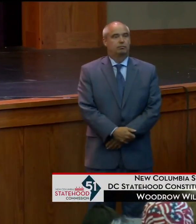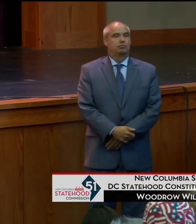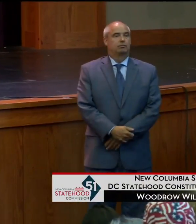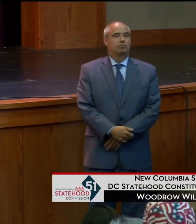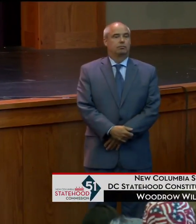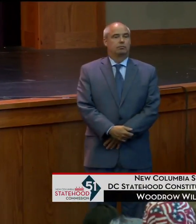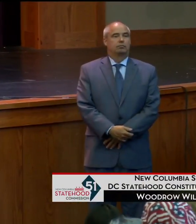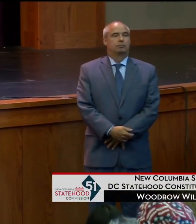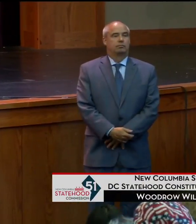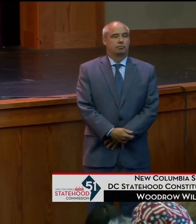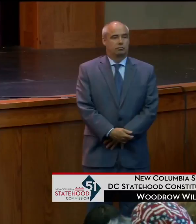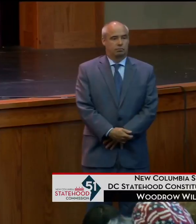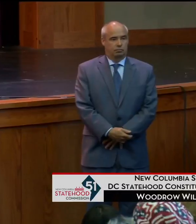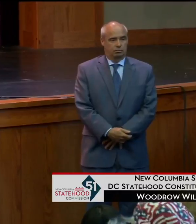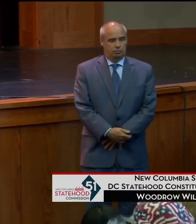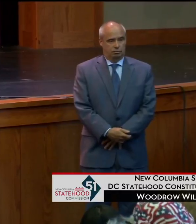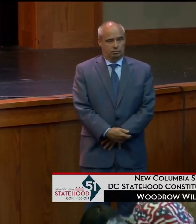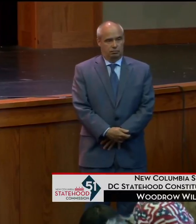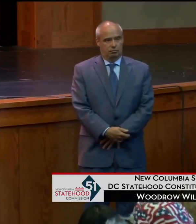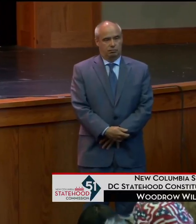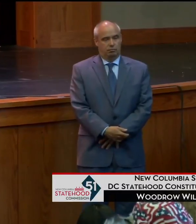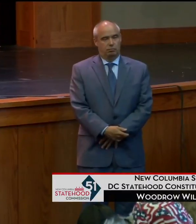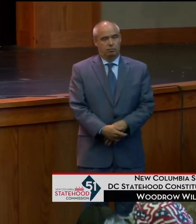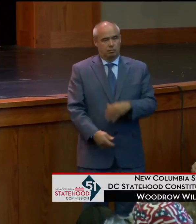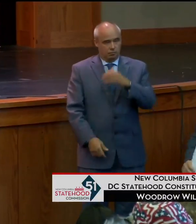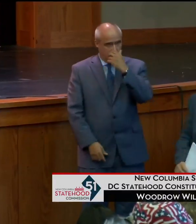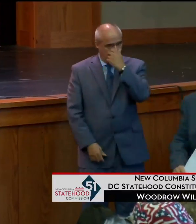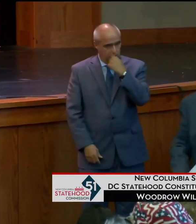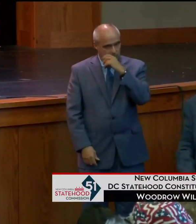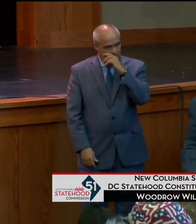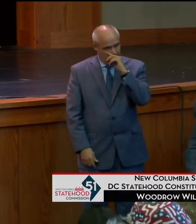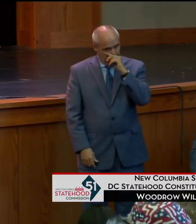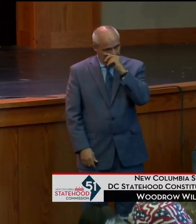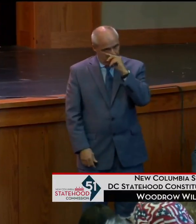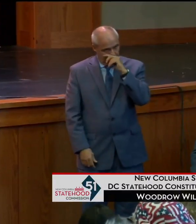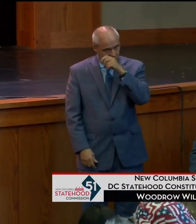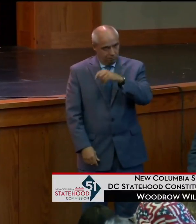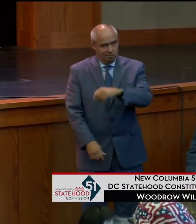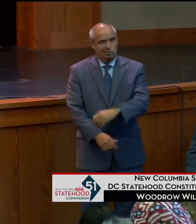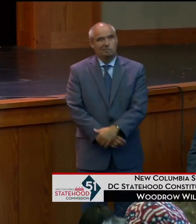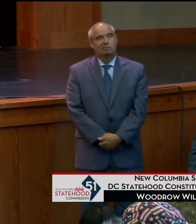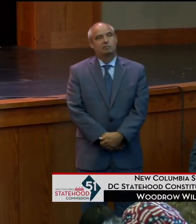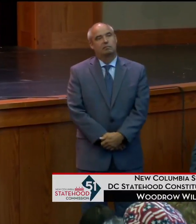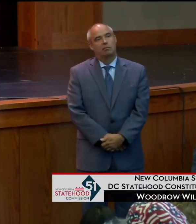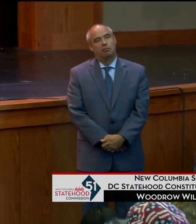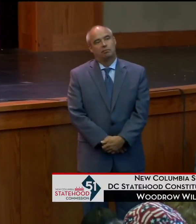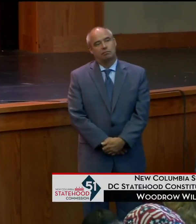HE WILL BE FOLLOWED BY BRIAN LOVE AND DALE BROWN.